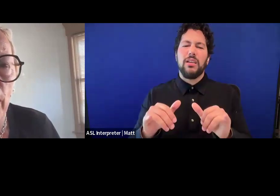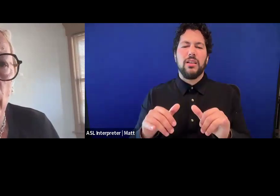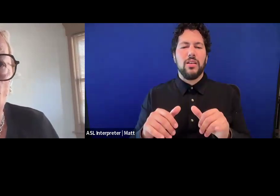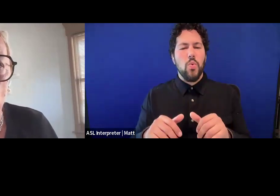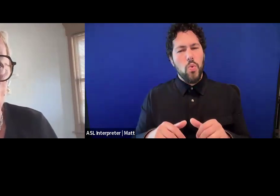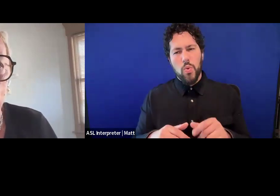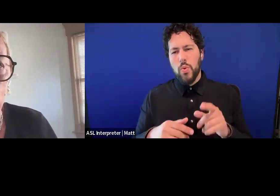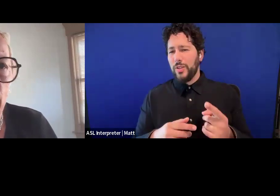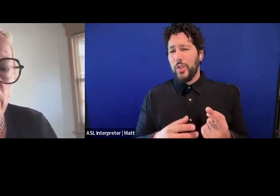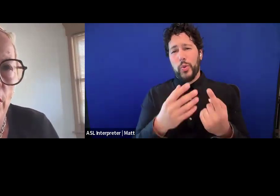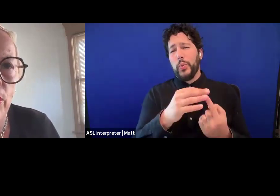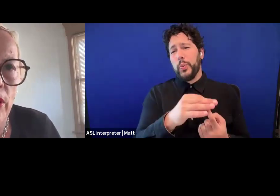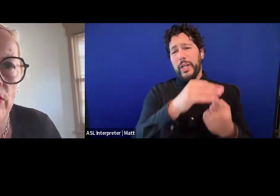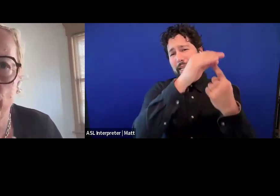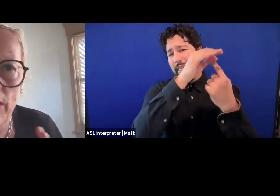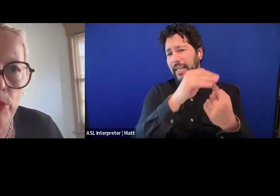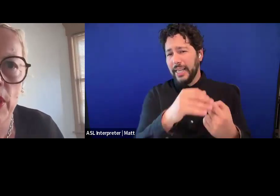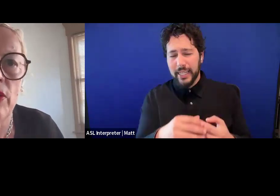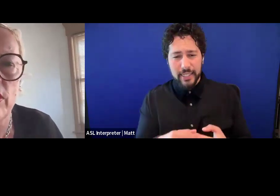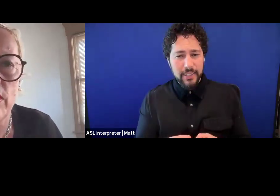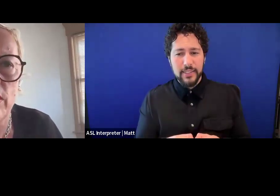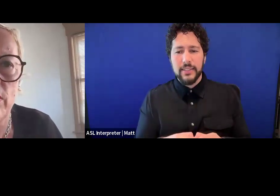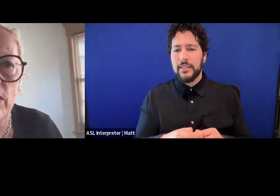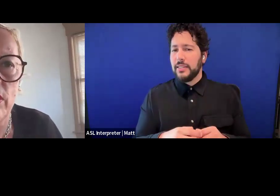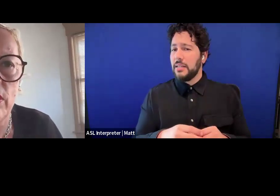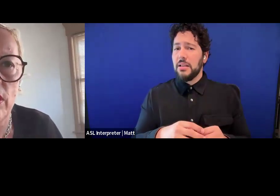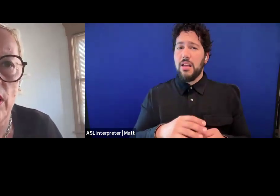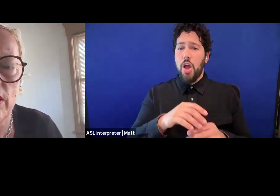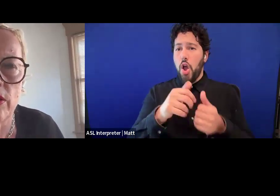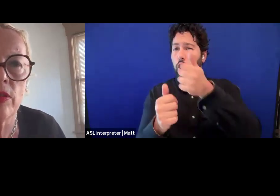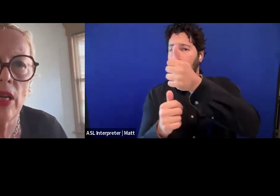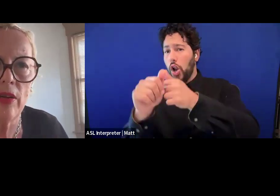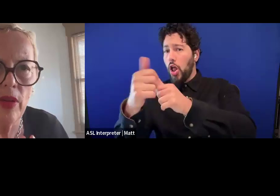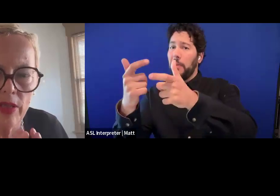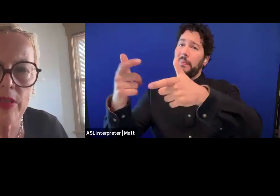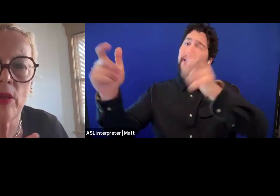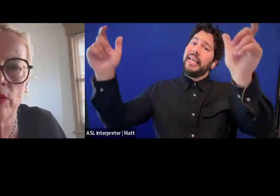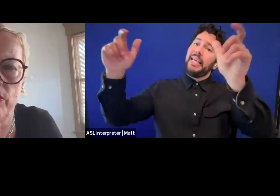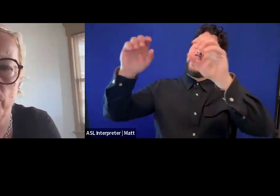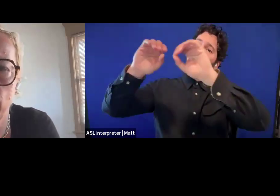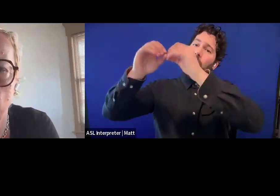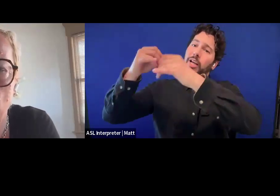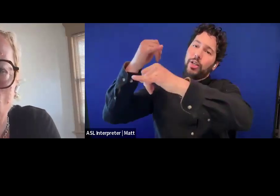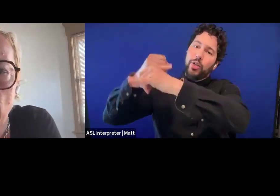Um, it's not part of any bigger institution, and it doesn't have, like, a sole funder.